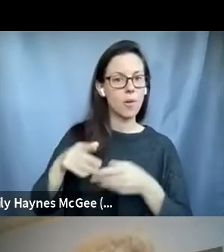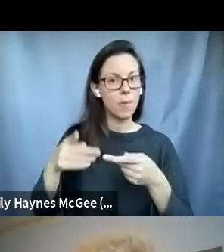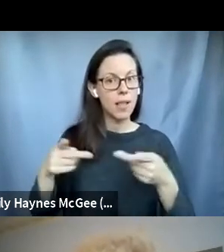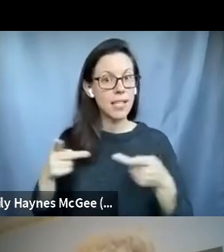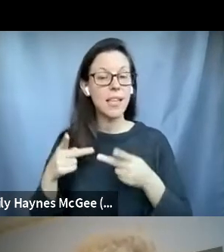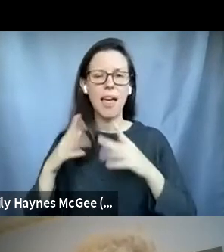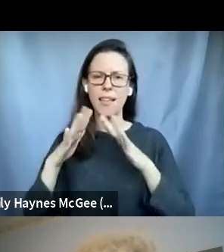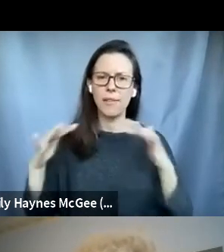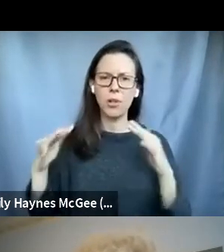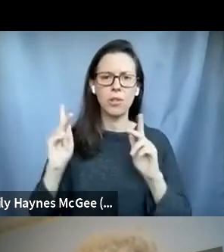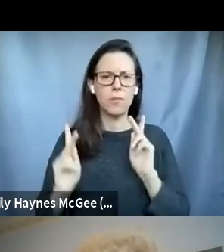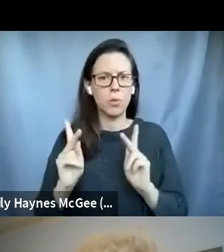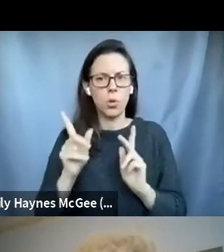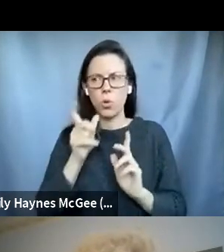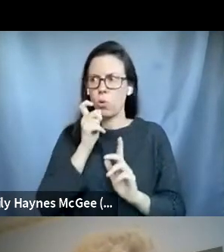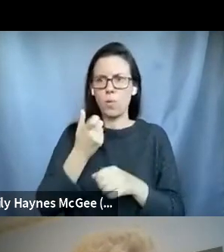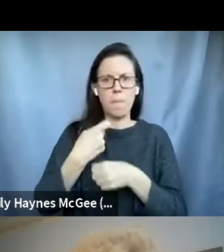what it is today.